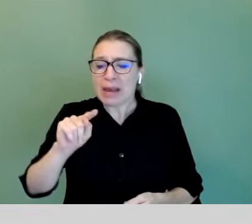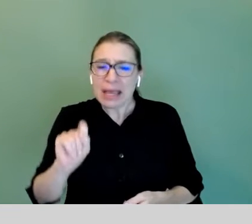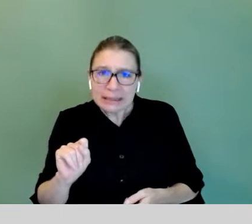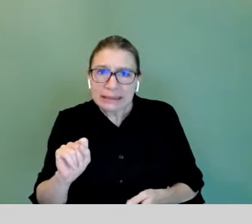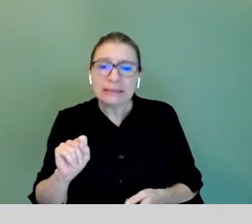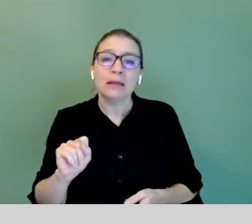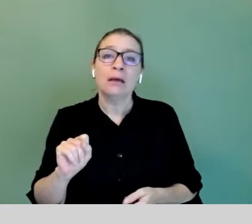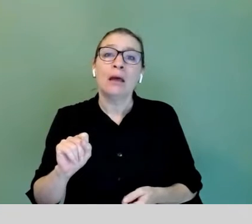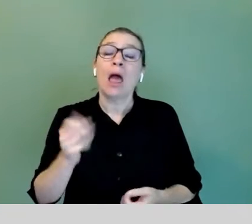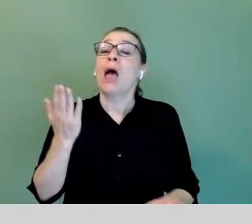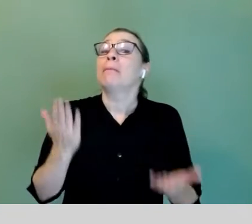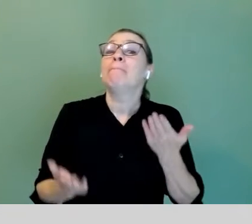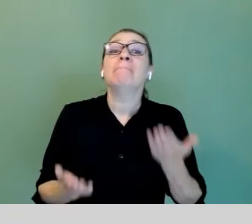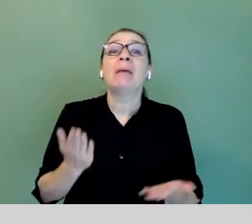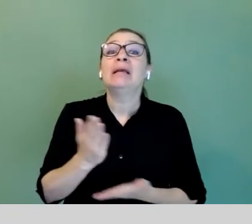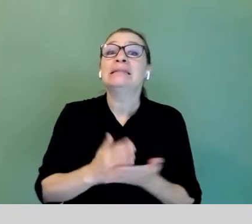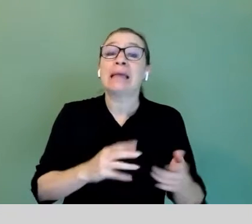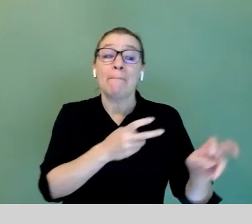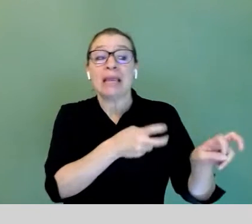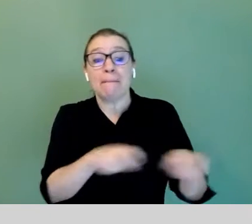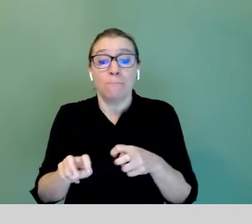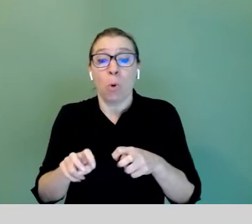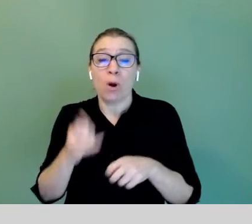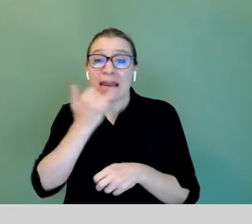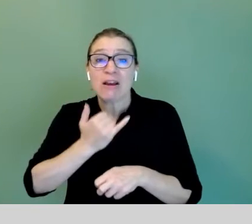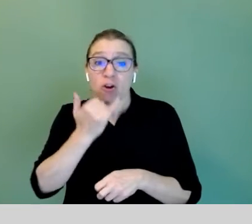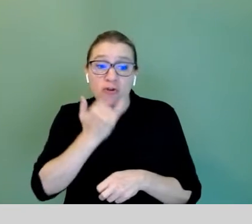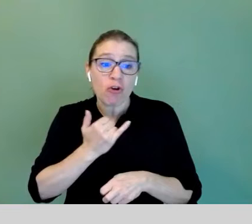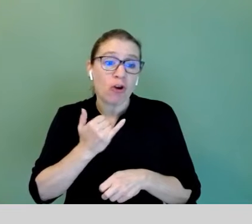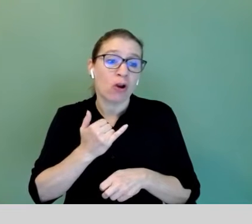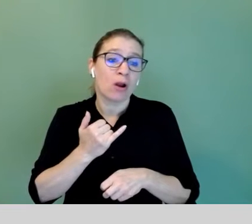the version of your code, and maybe some import errors